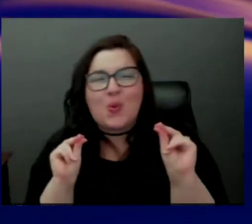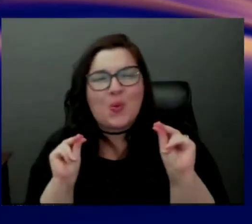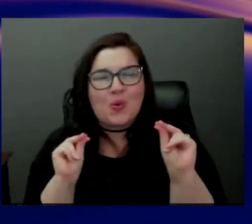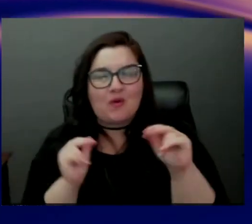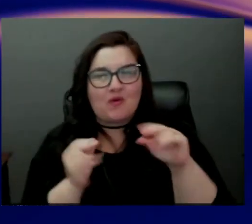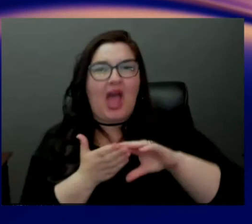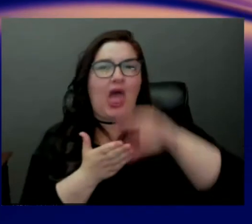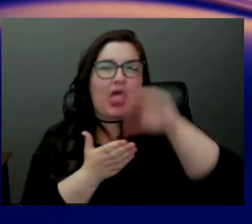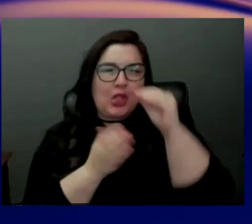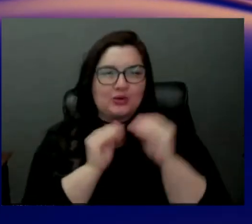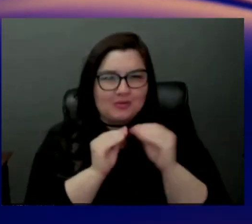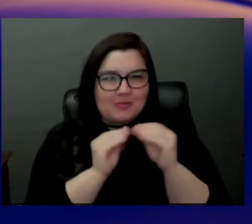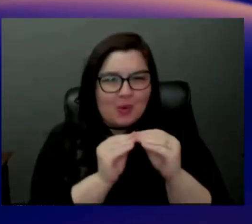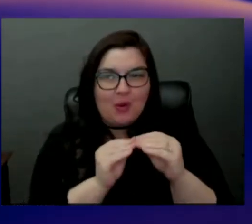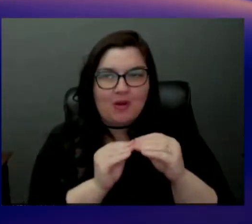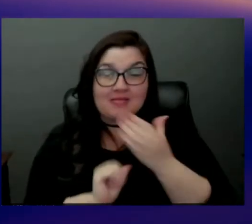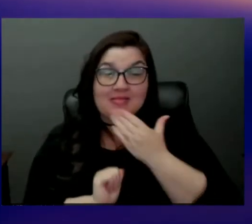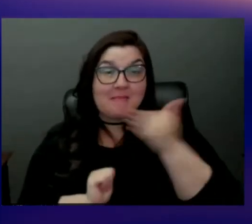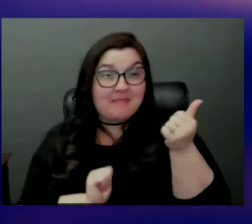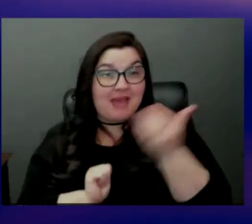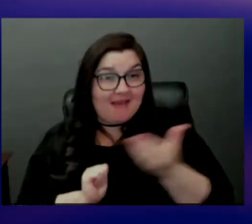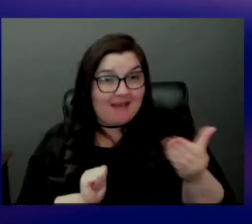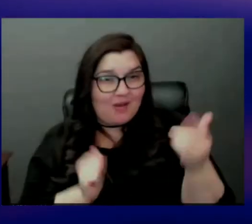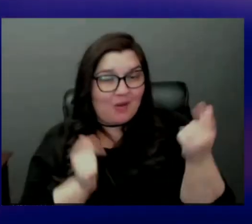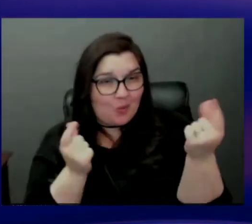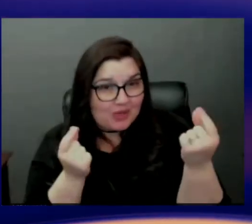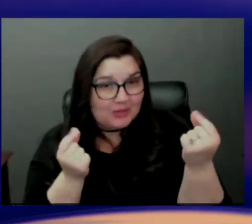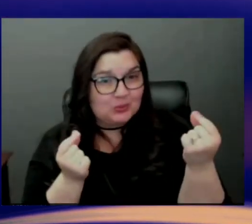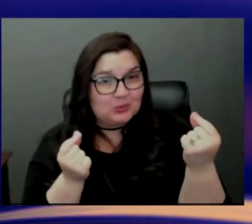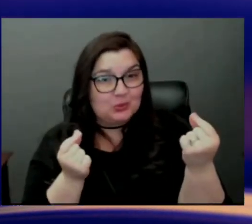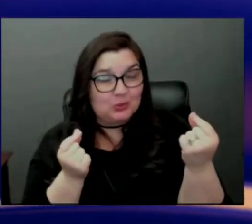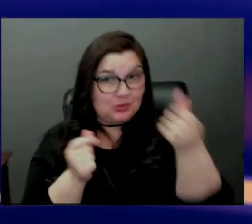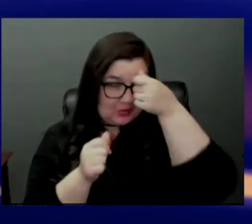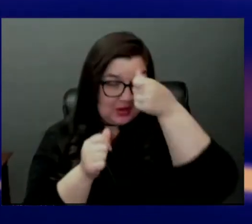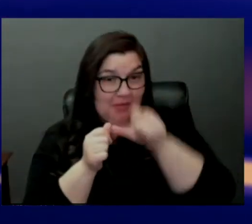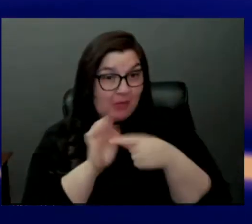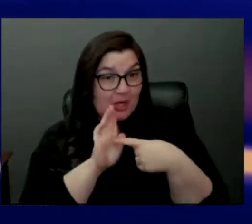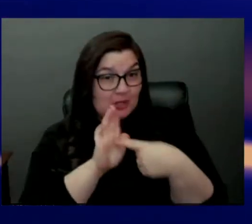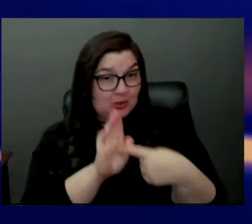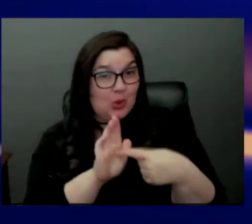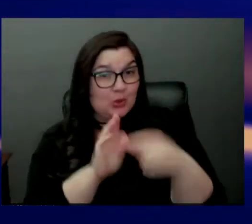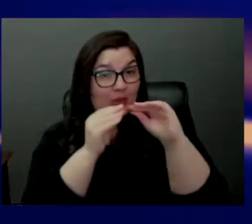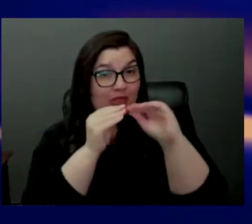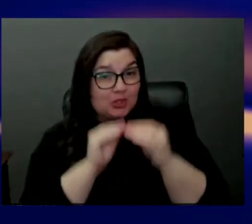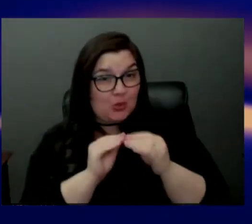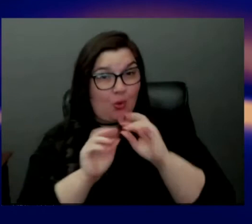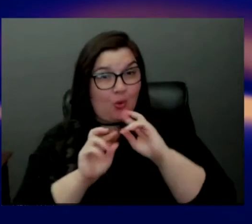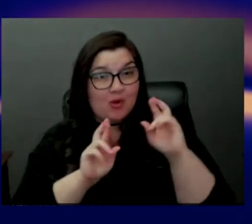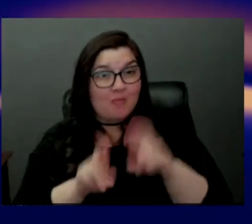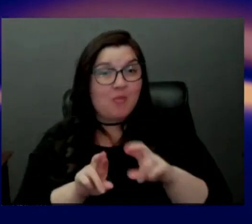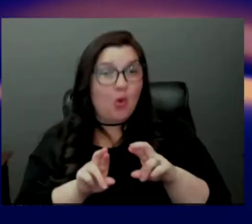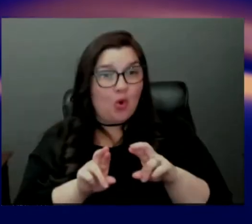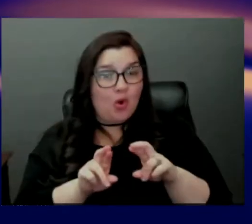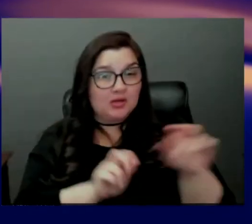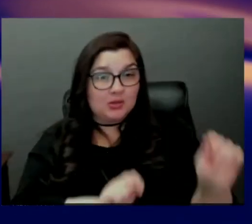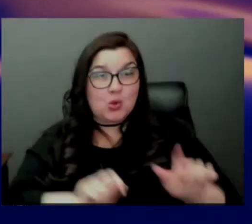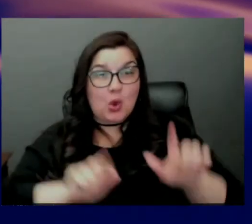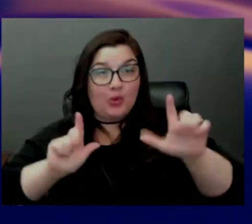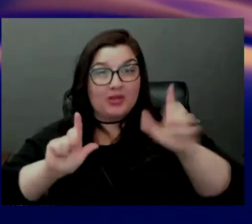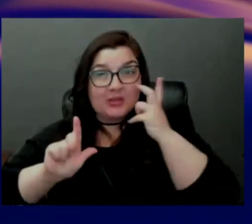But the best thing to do is like I showed you on that score report is, to go in and then look at those areas where you didn't perform